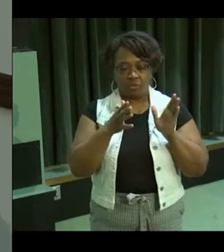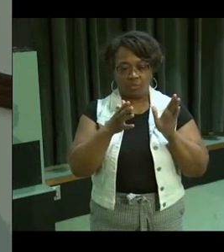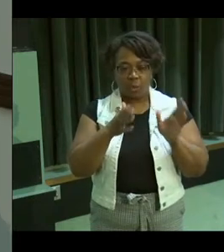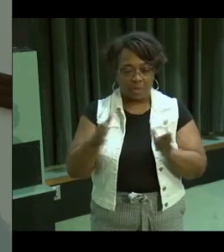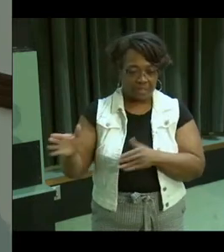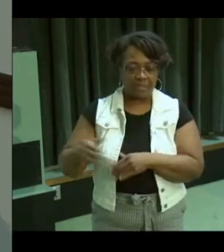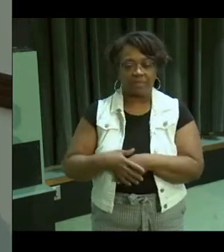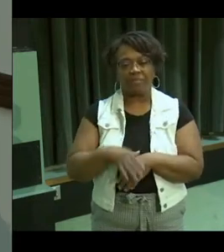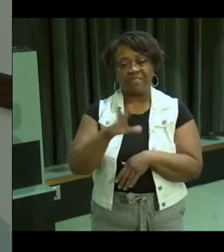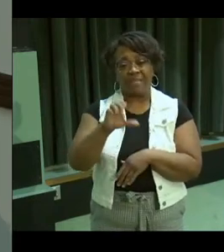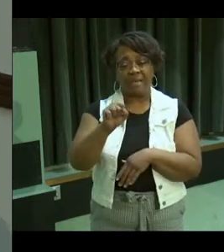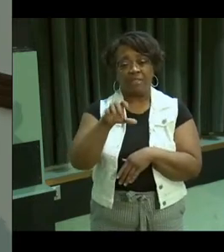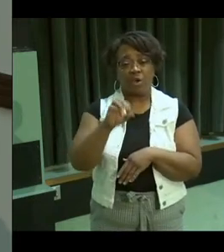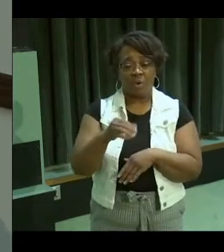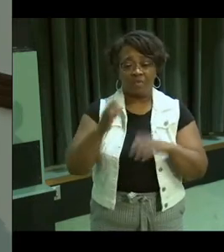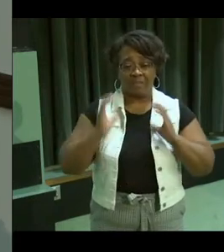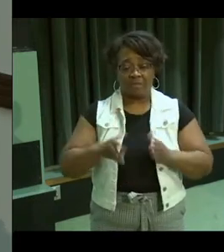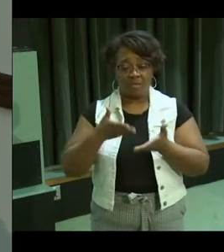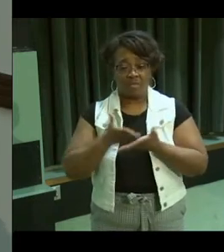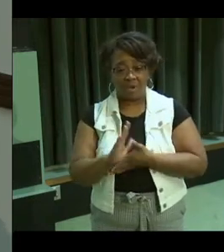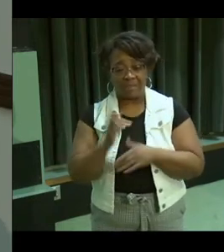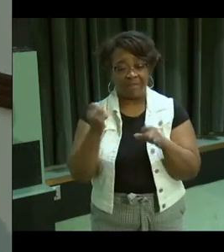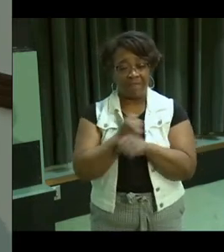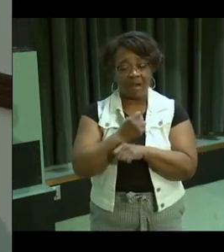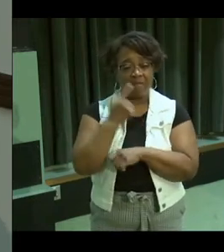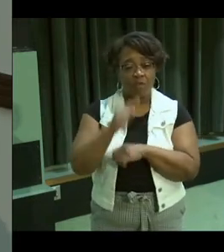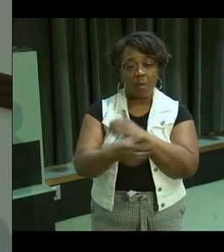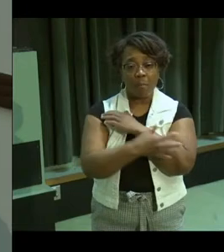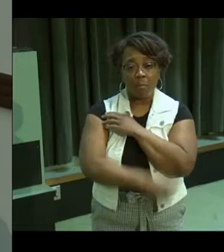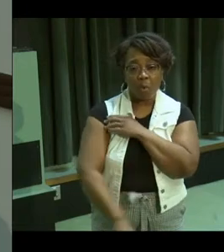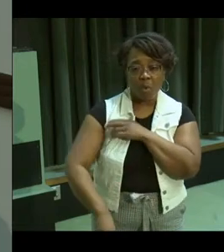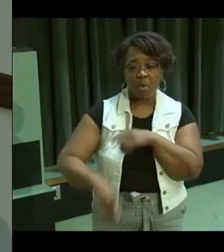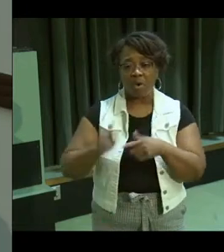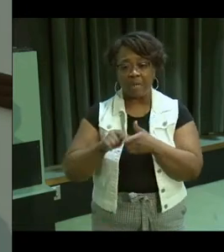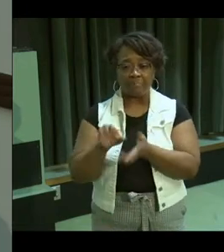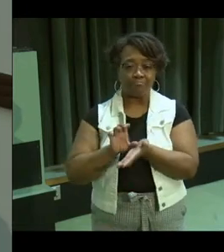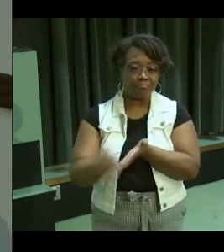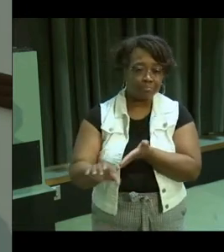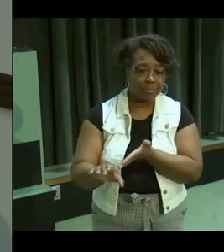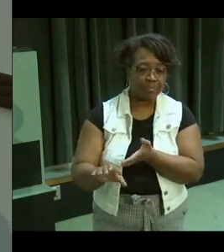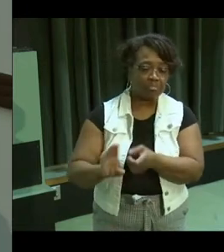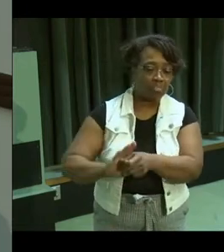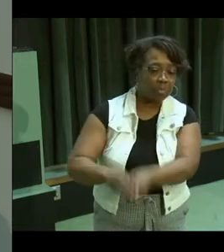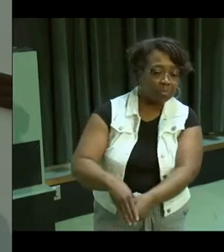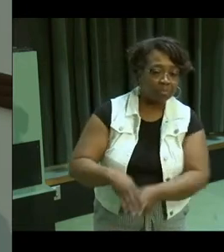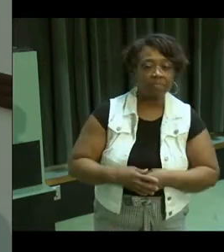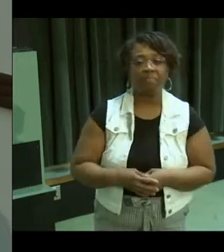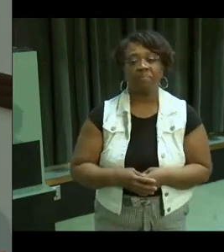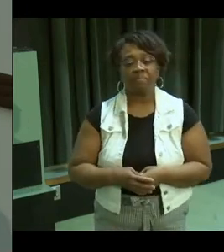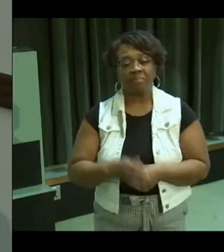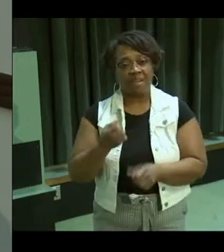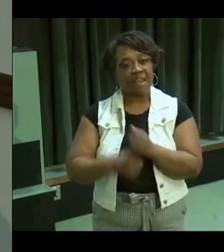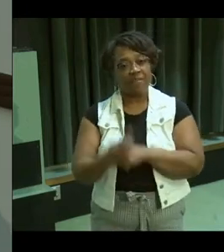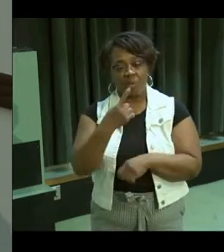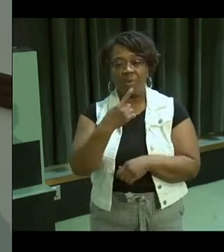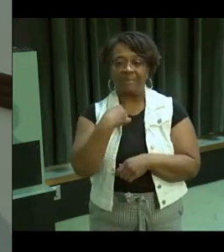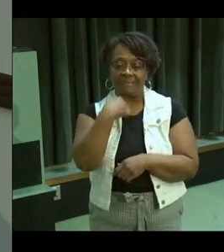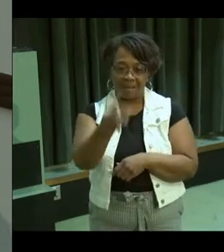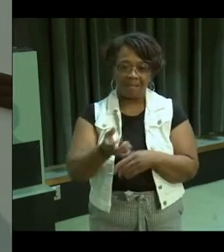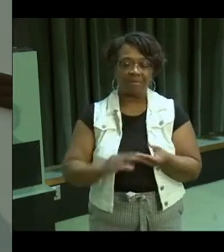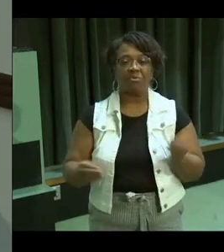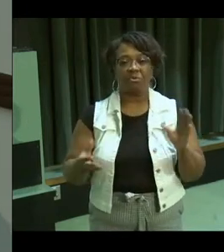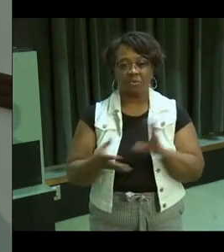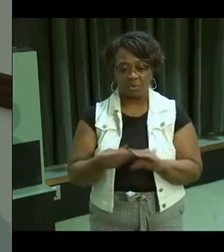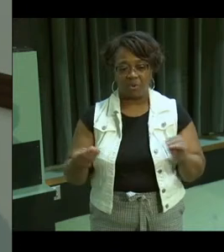organization that fought for the